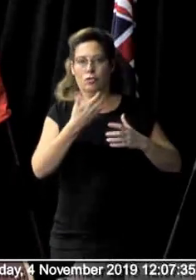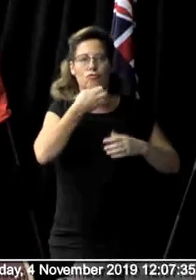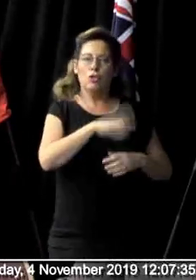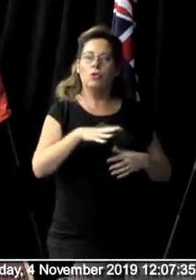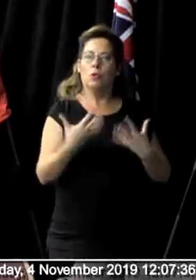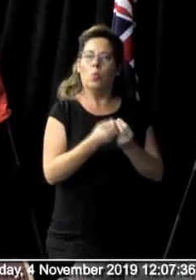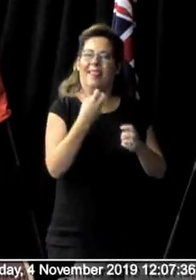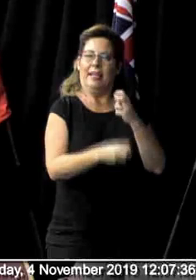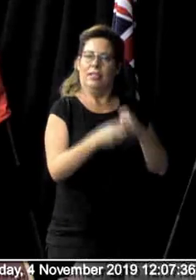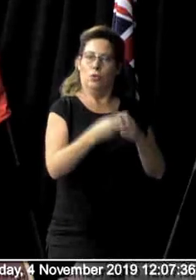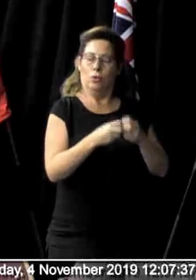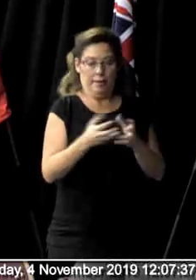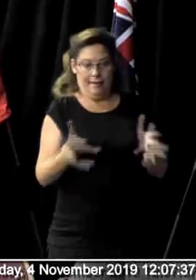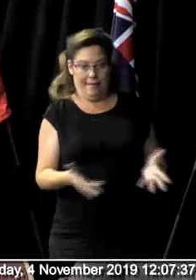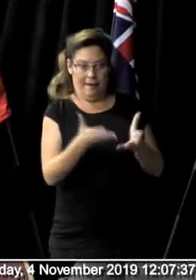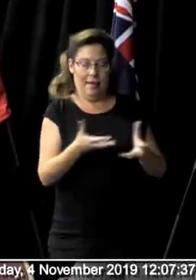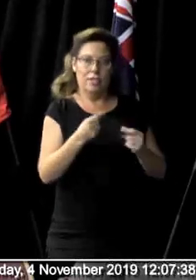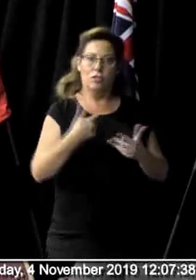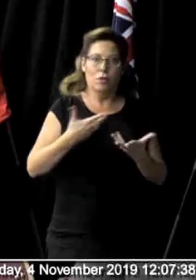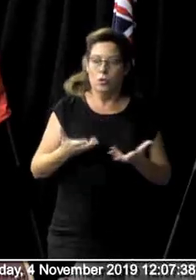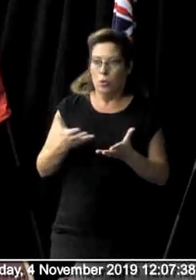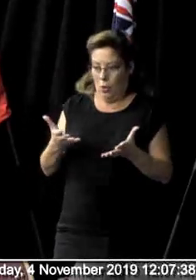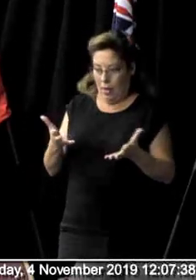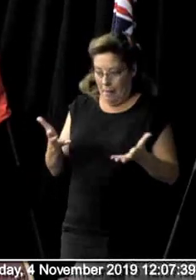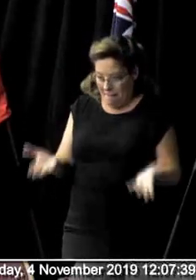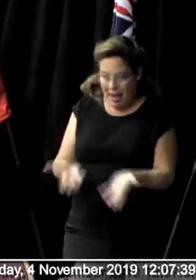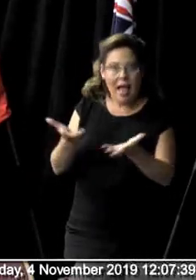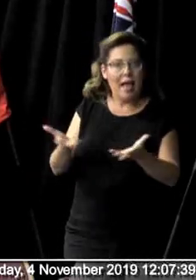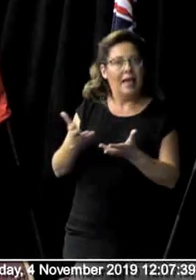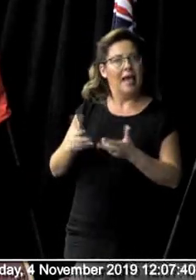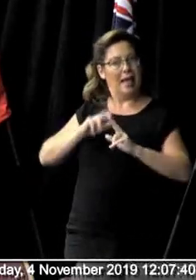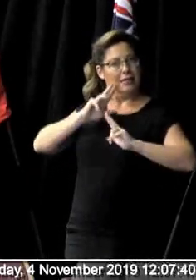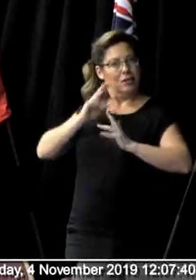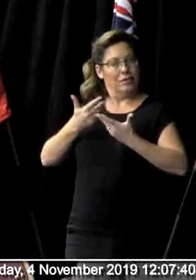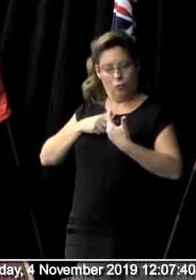they can play and just be – treat their children as they would any other child and